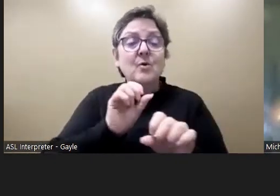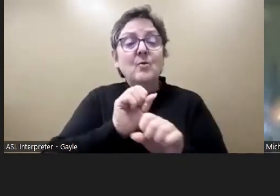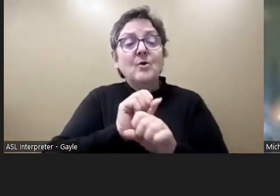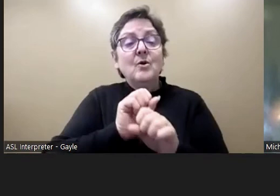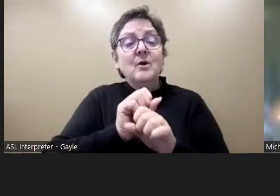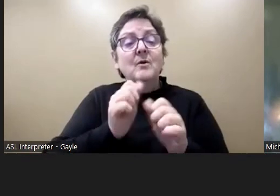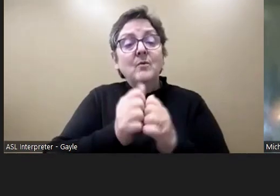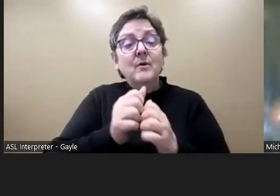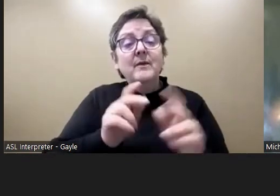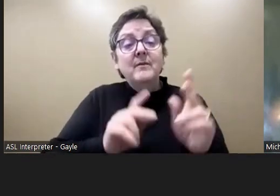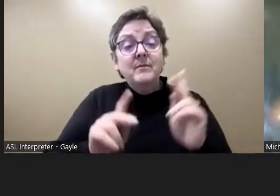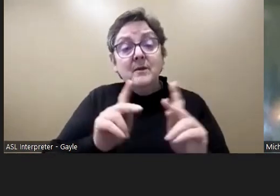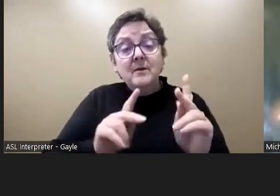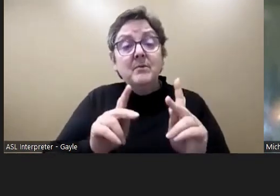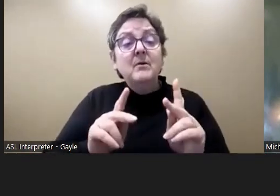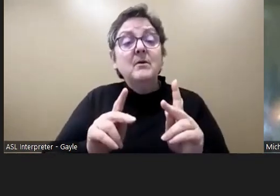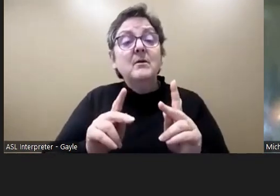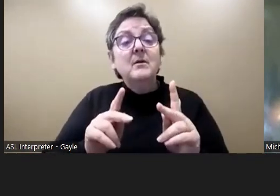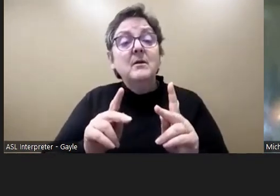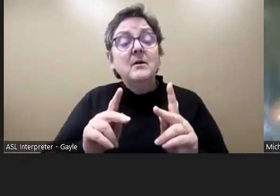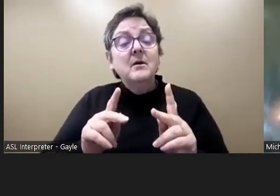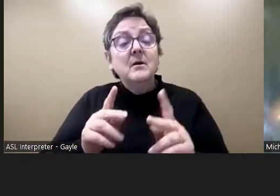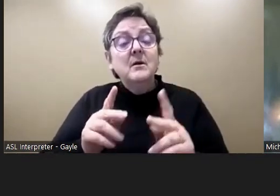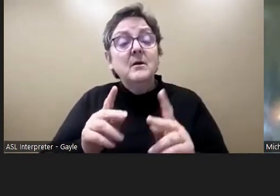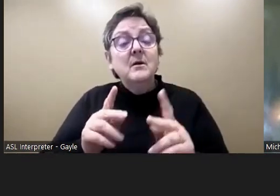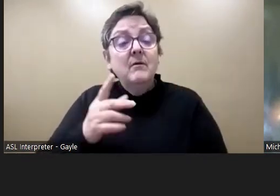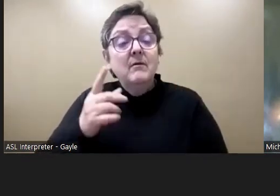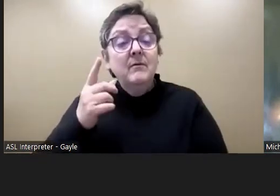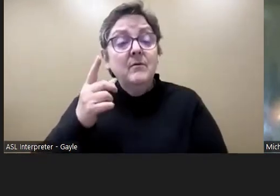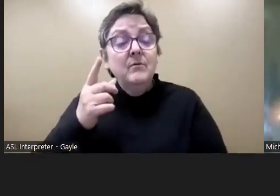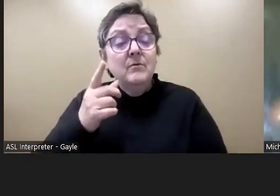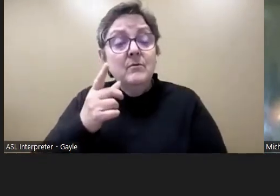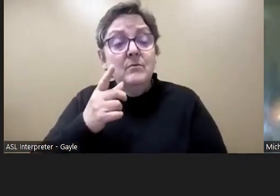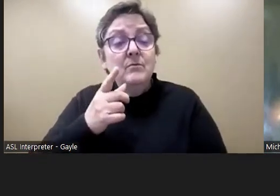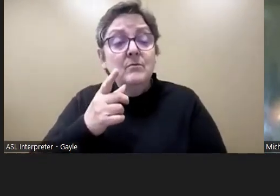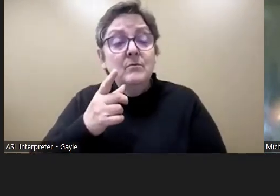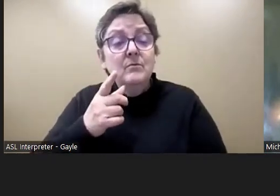and we are currently providing them the curriculum.